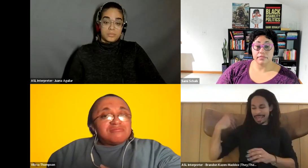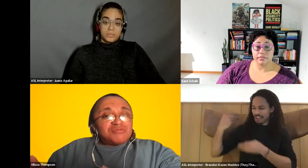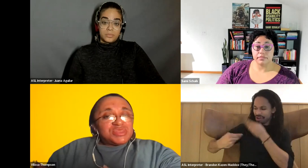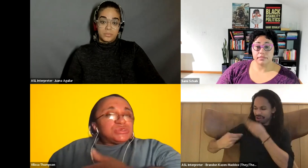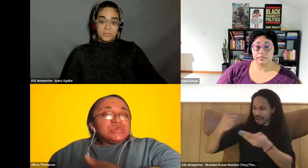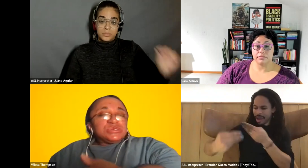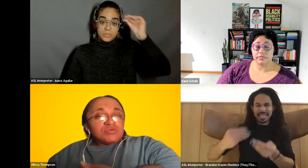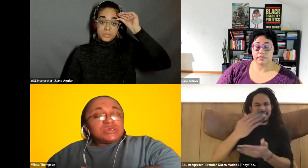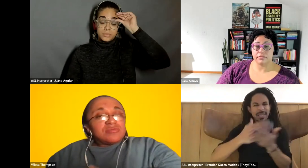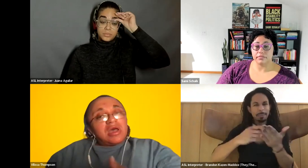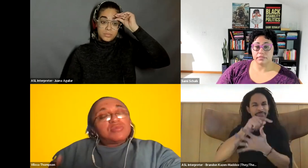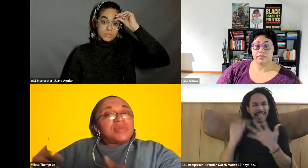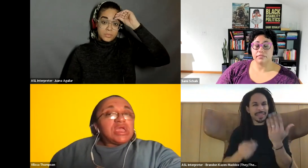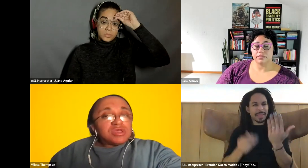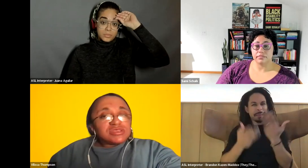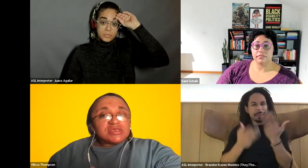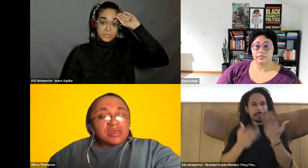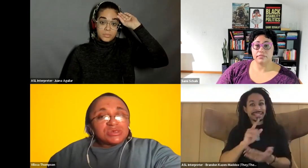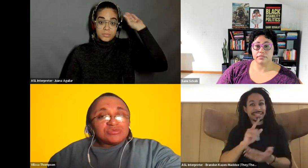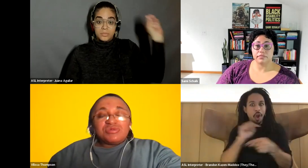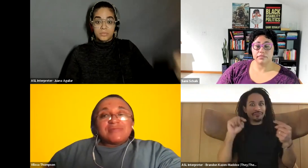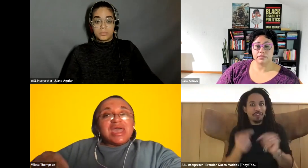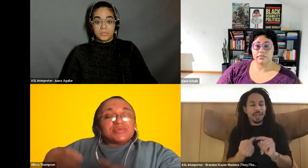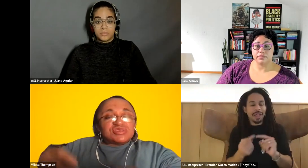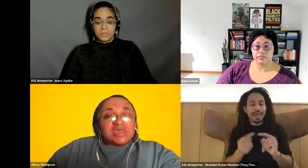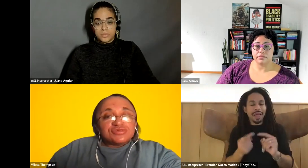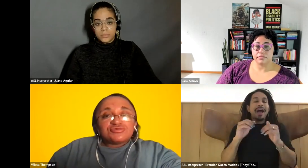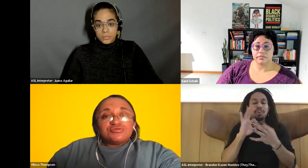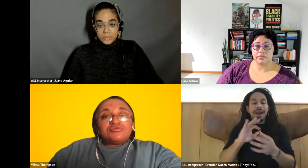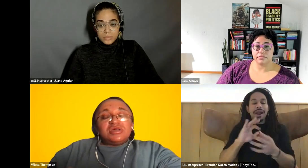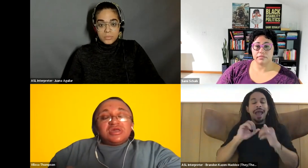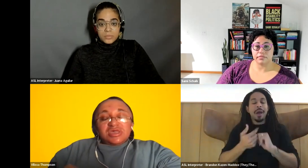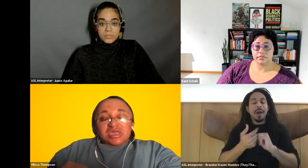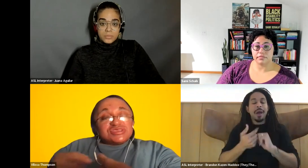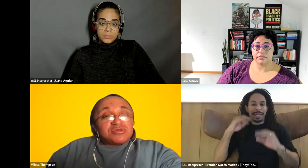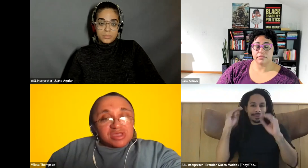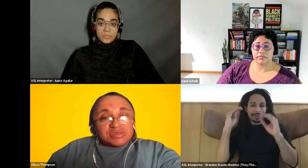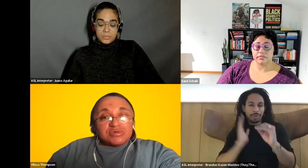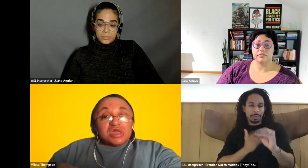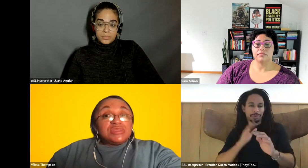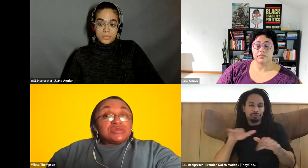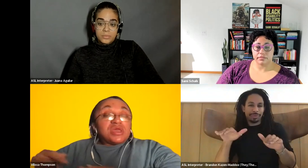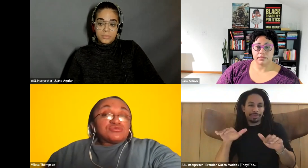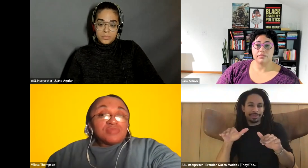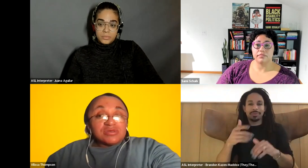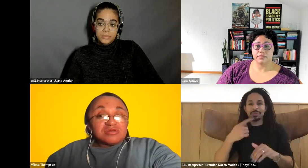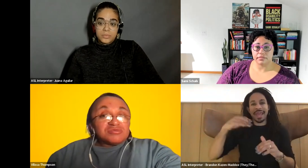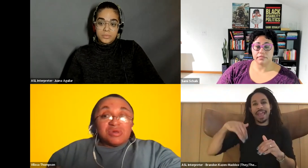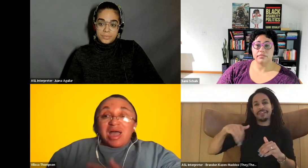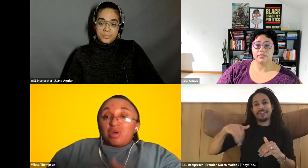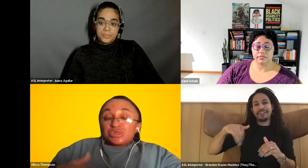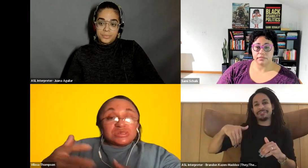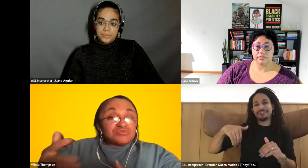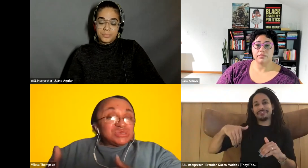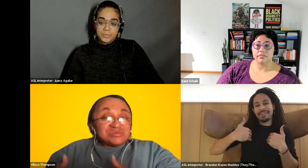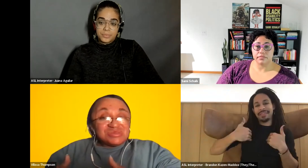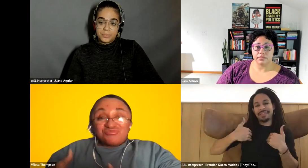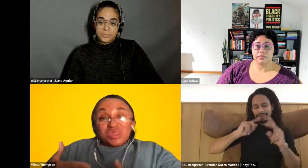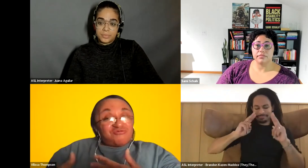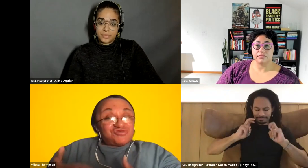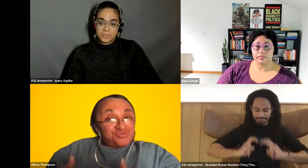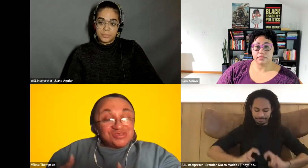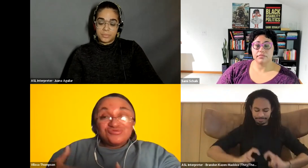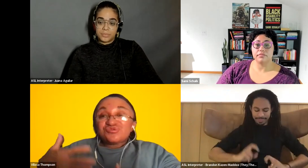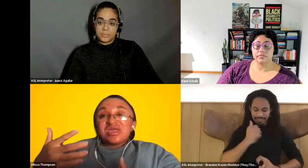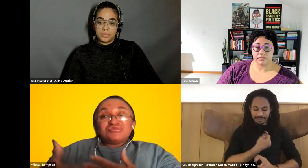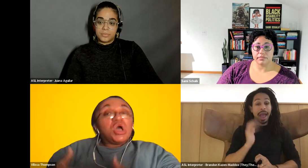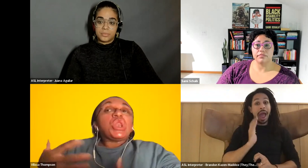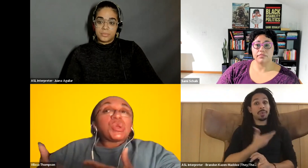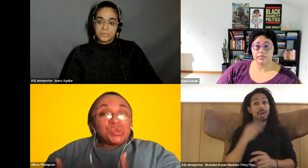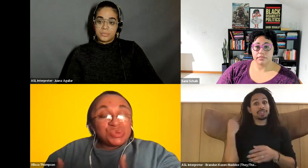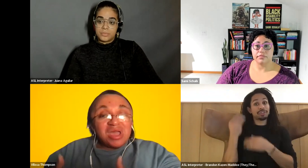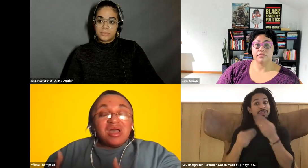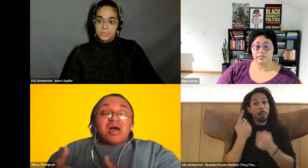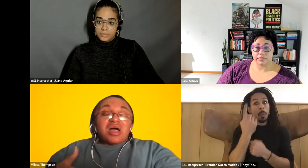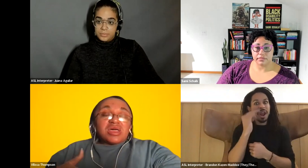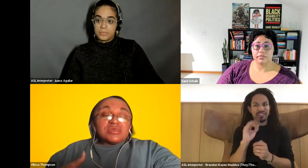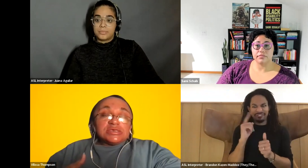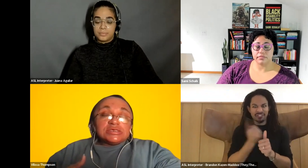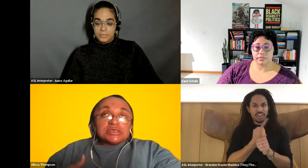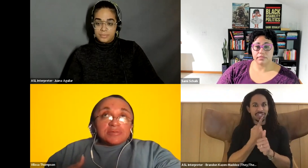Vilissa Thompson: within each generation, about how we parent and things that nature, we haven't, had the space to interrogate them, and then try to do better. You know our generation is one of the first ones who's trying to learn these.